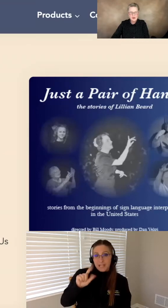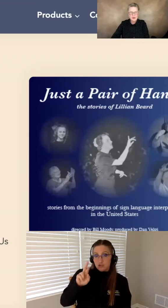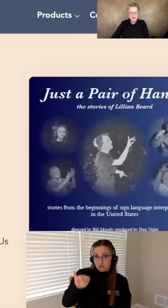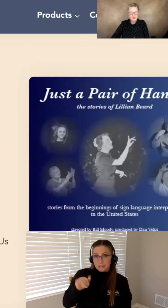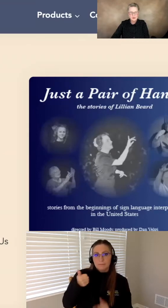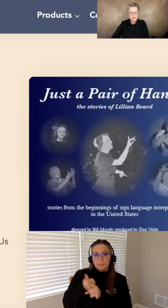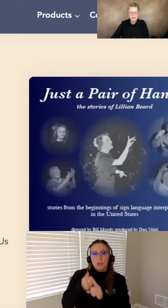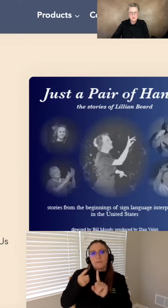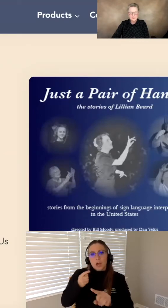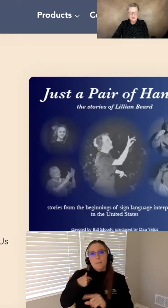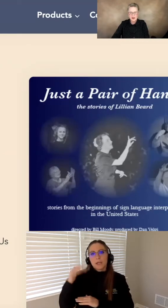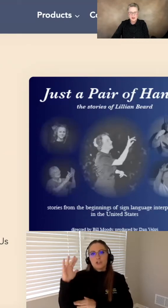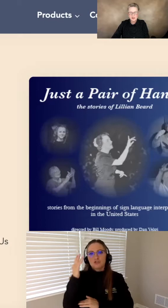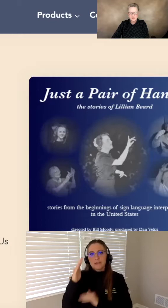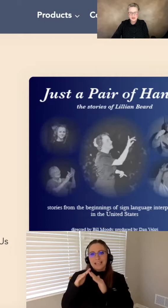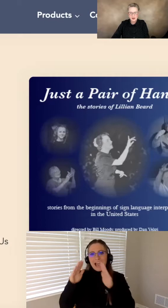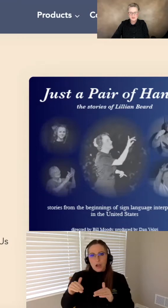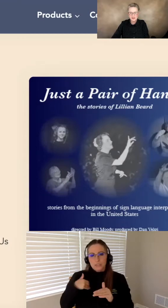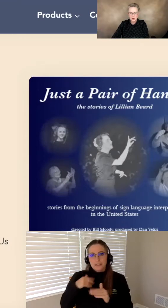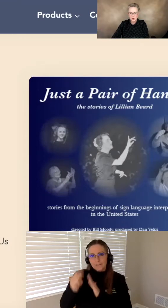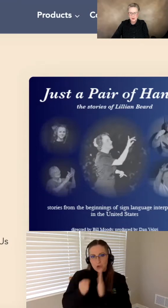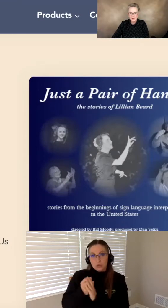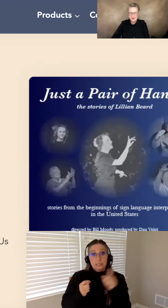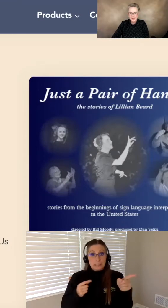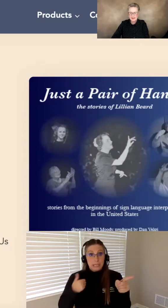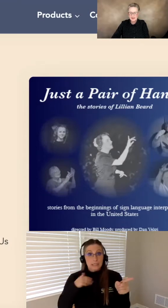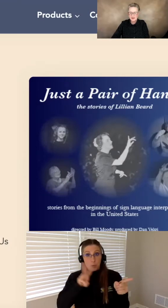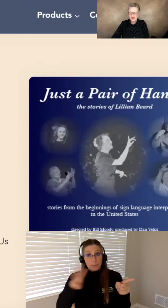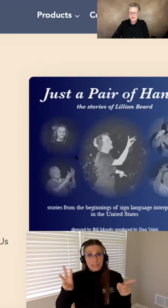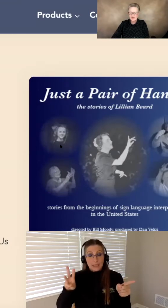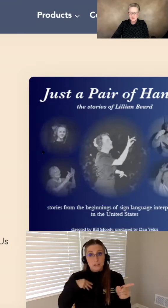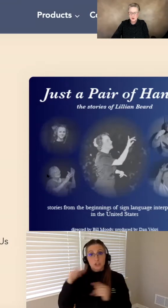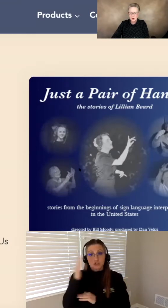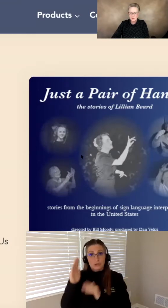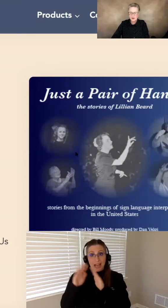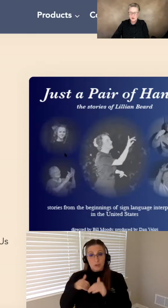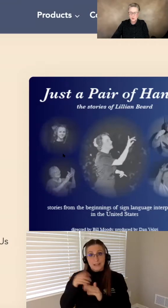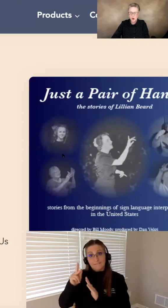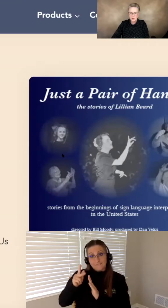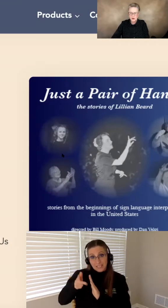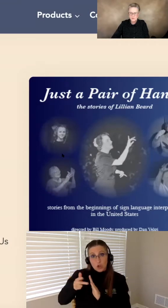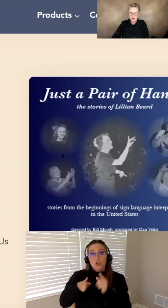can go to his website at Treehouse Video and he does have a video that you can watch of her you